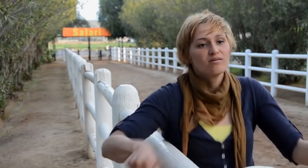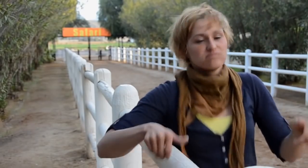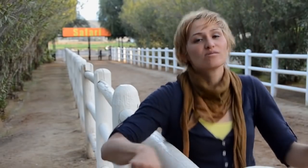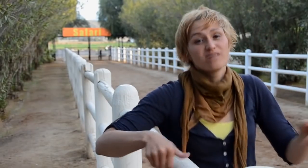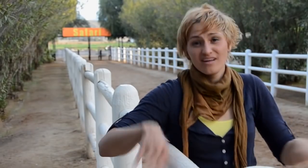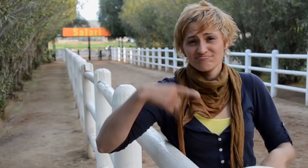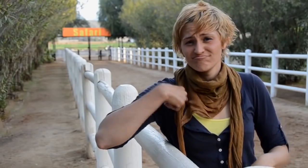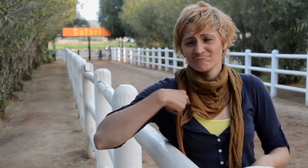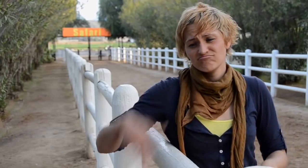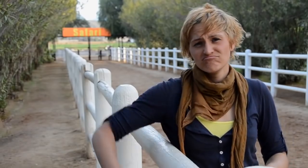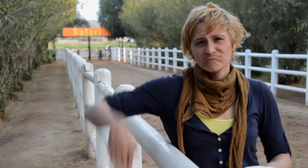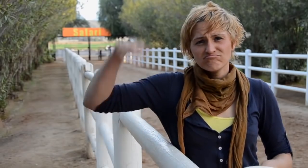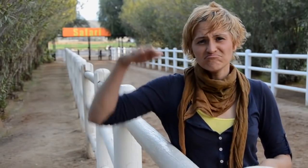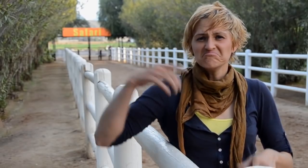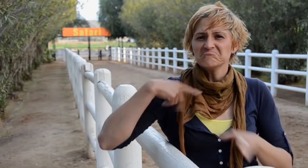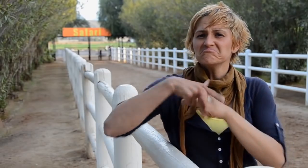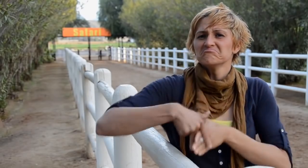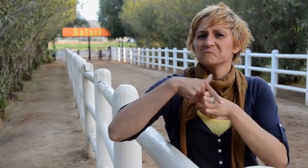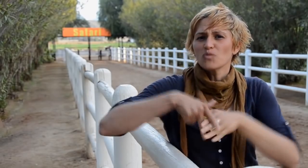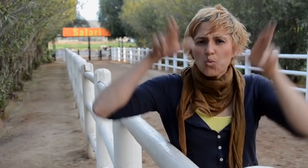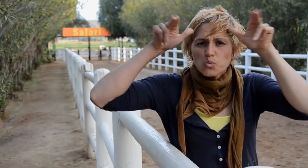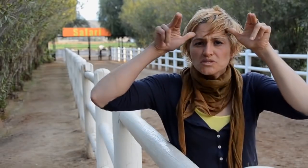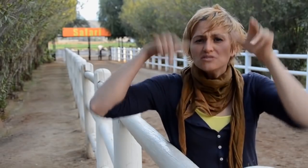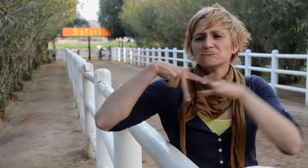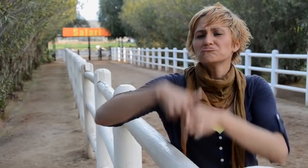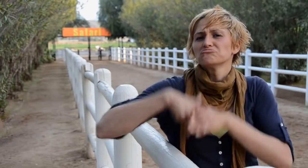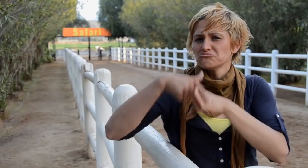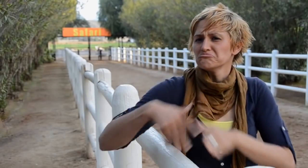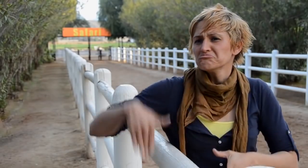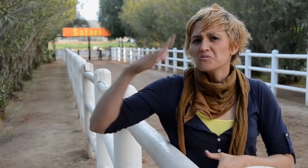I grew up riding horses and riding ostrich